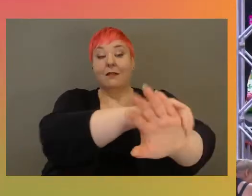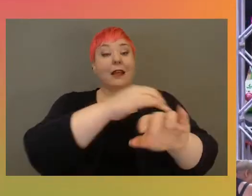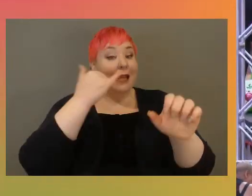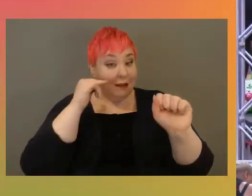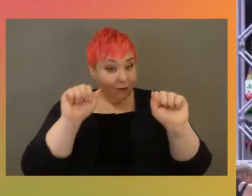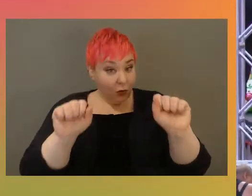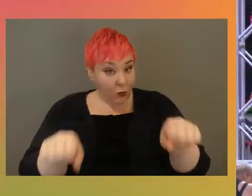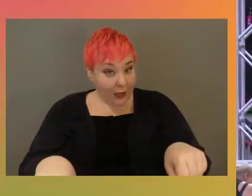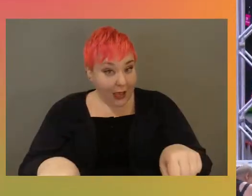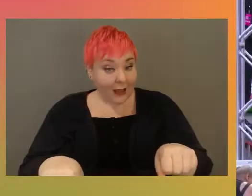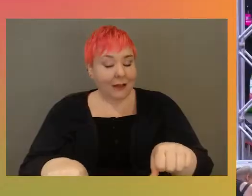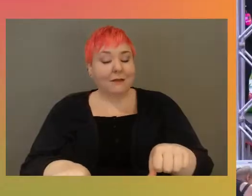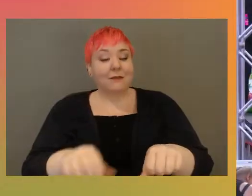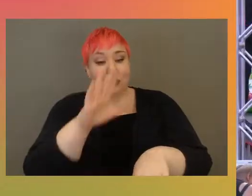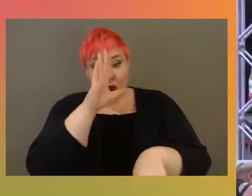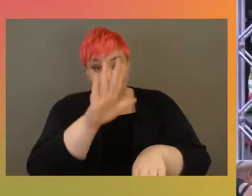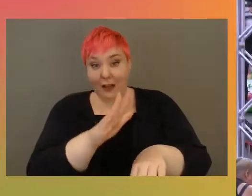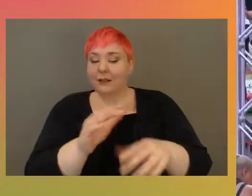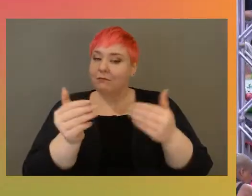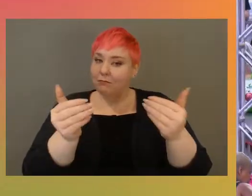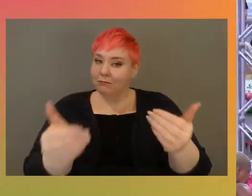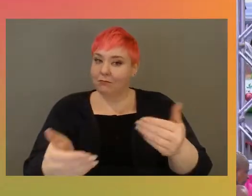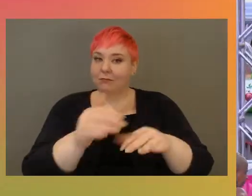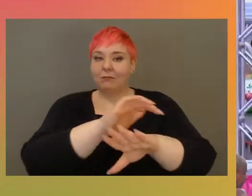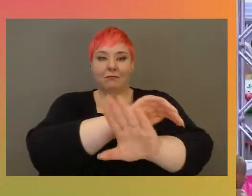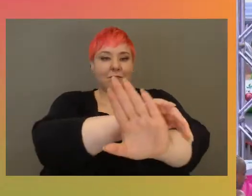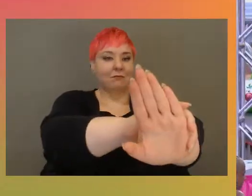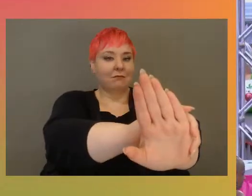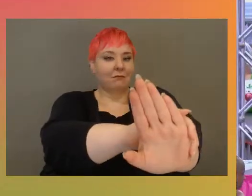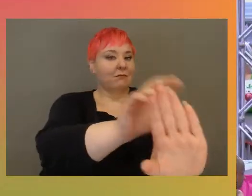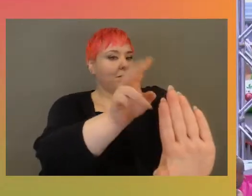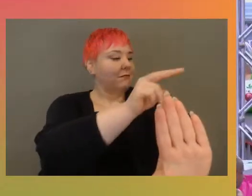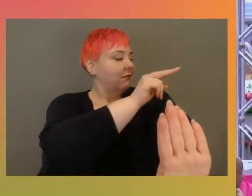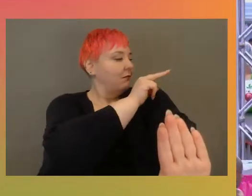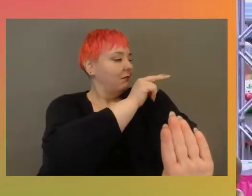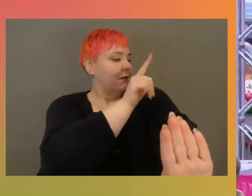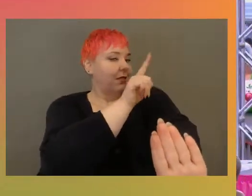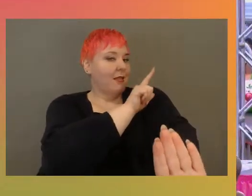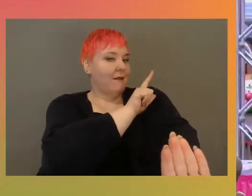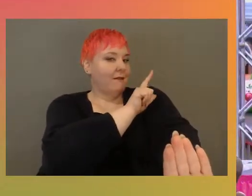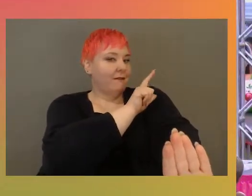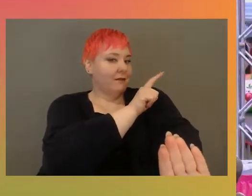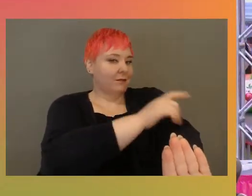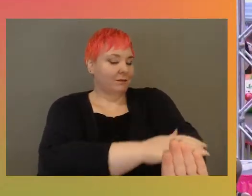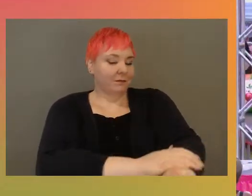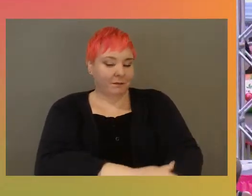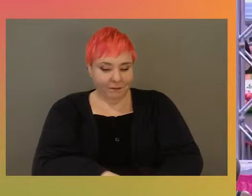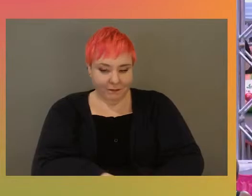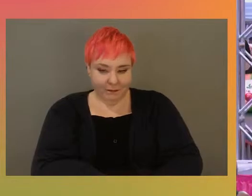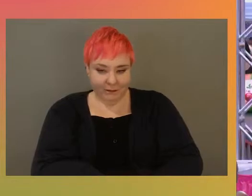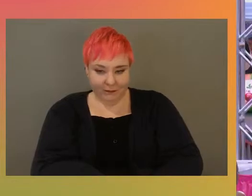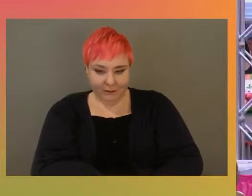HOLD ONTO THE OUTSIDE OF THE LEFT FOOT WITH THE RIGHT HAND. NO NEED TO STRAIGHTEN, BUT IF